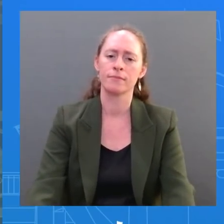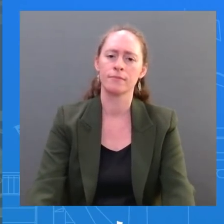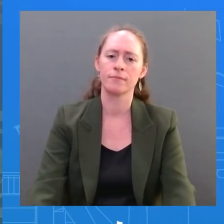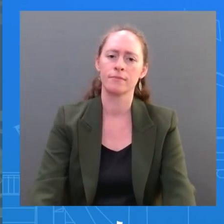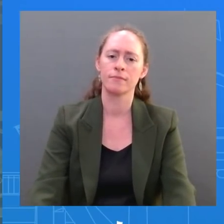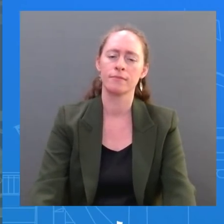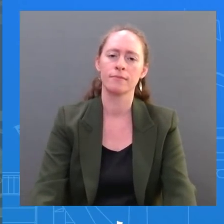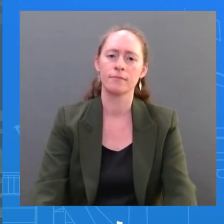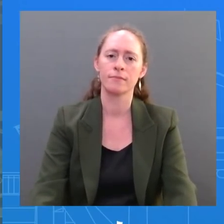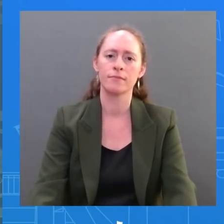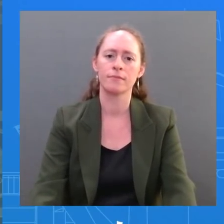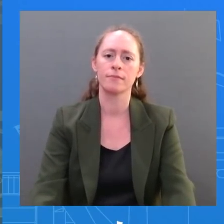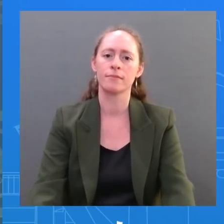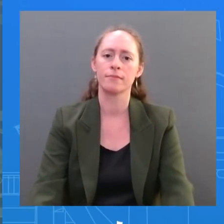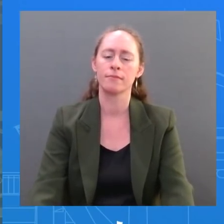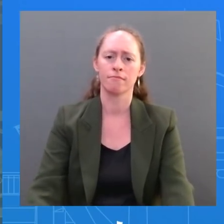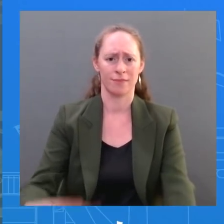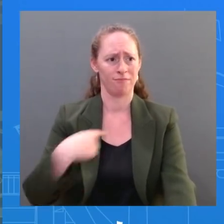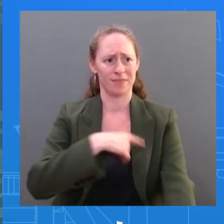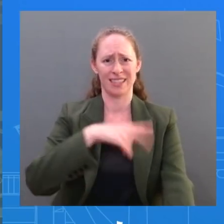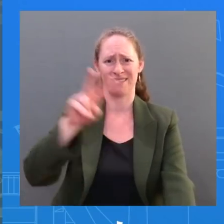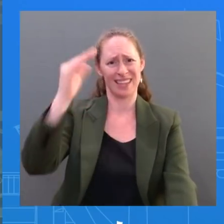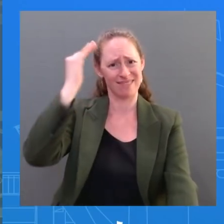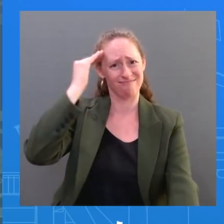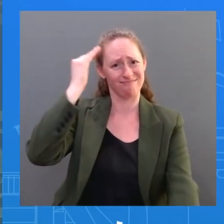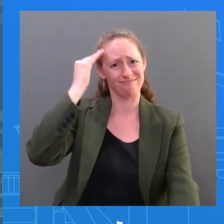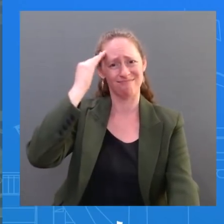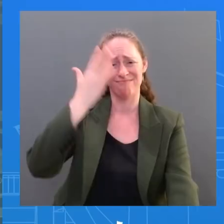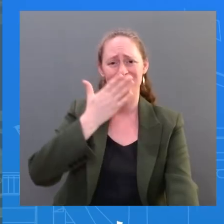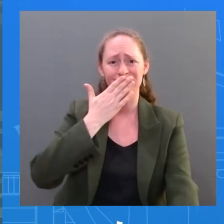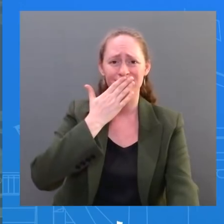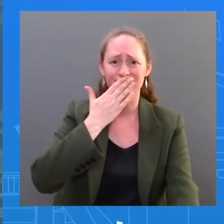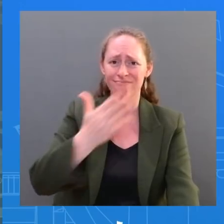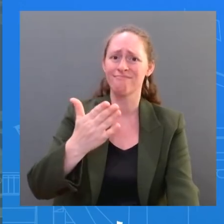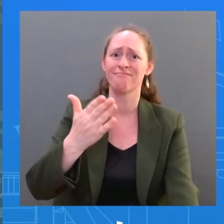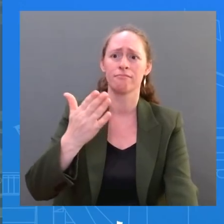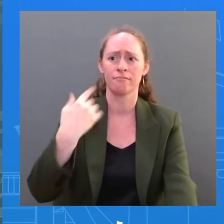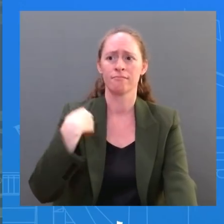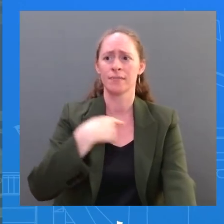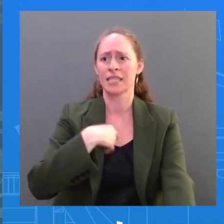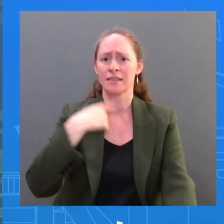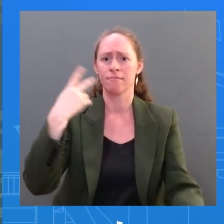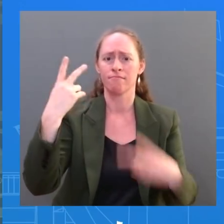when it comes to Strategic Petroleum Reserve and that historic 1 million barrels a day;